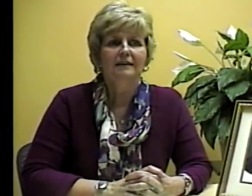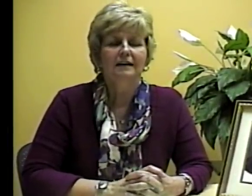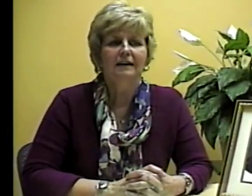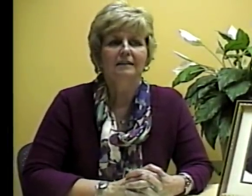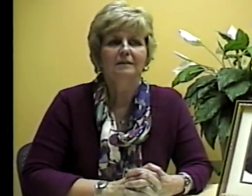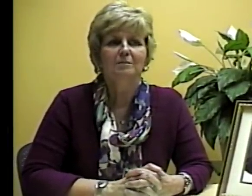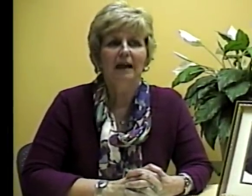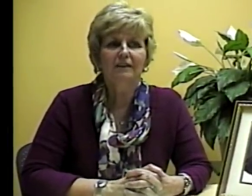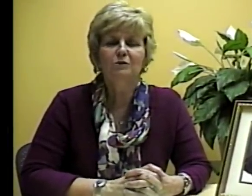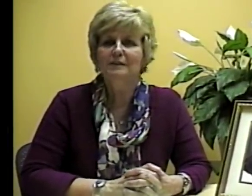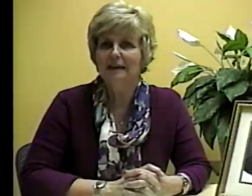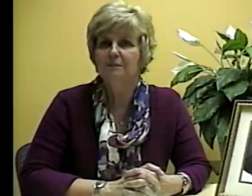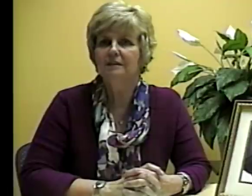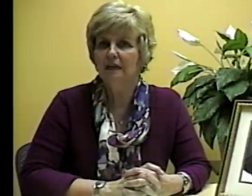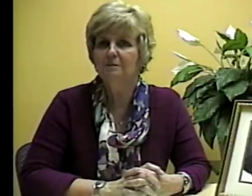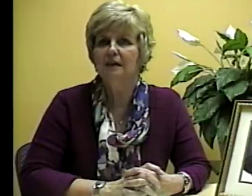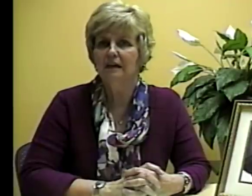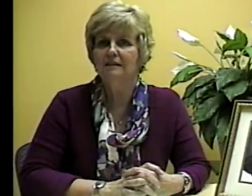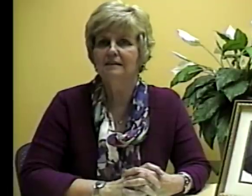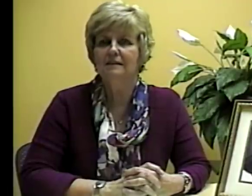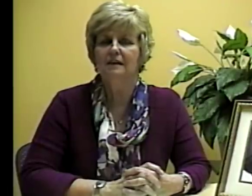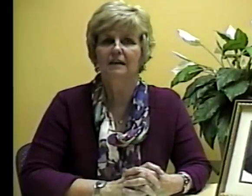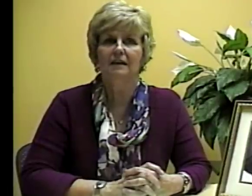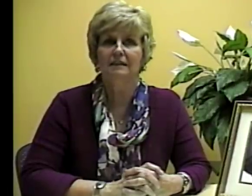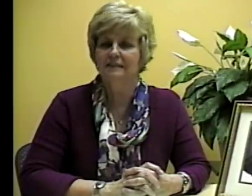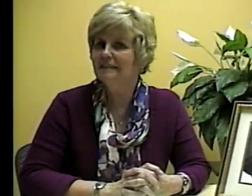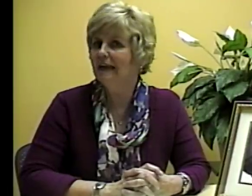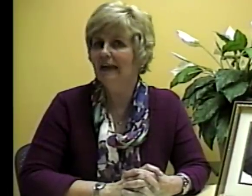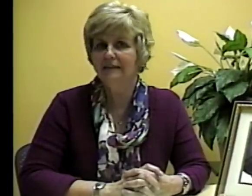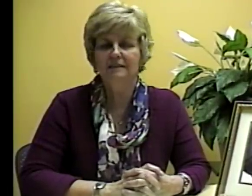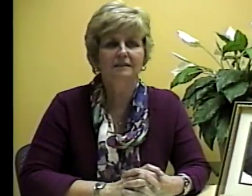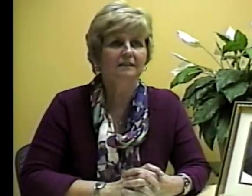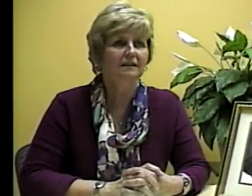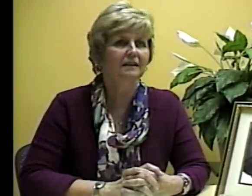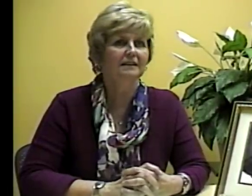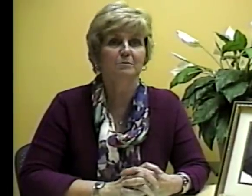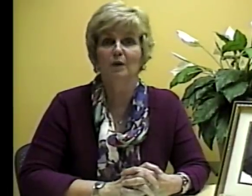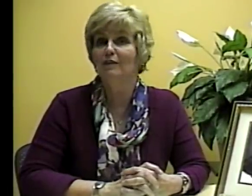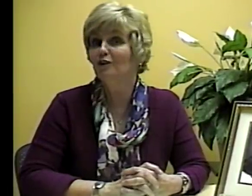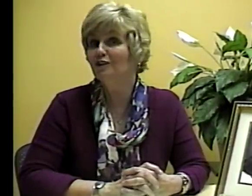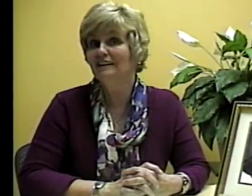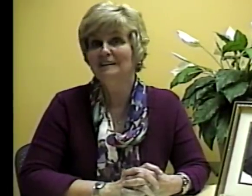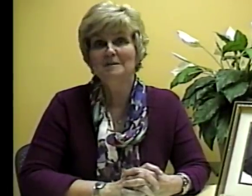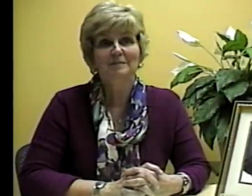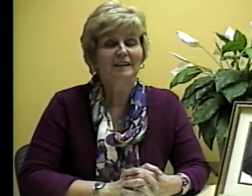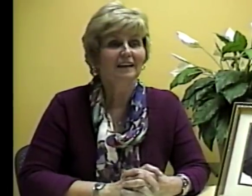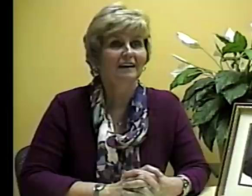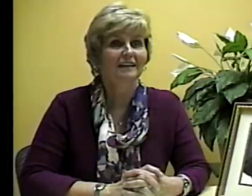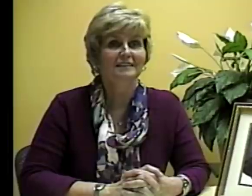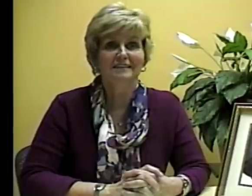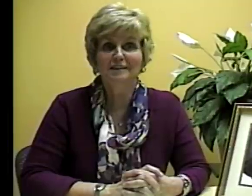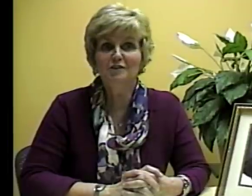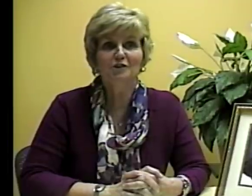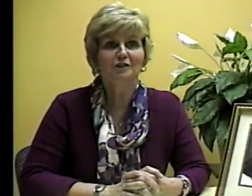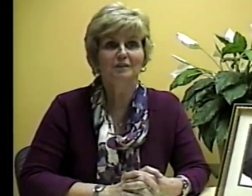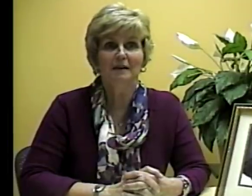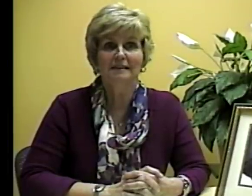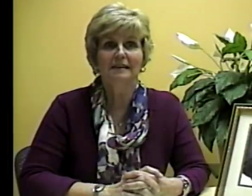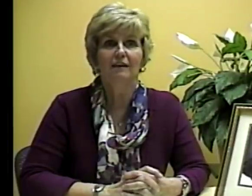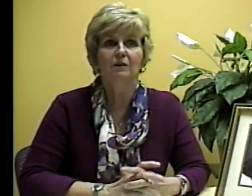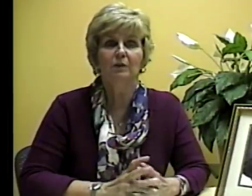and thoughts. Matthew was able to come to us. His dad, brother, sister and myself.